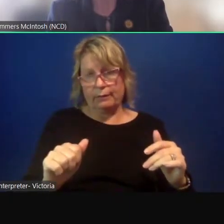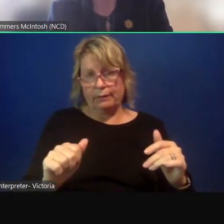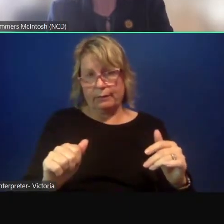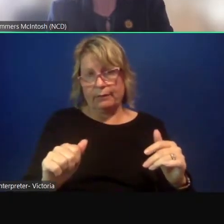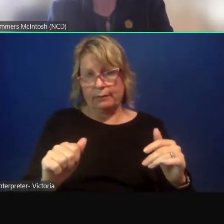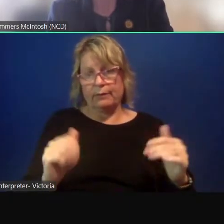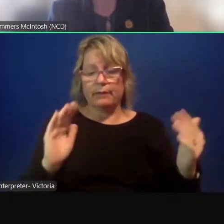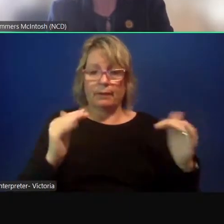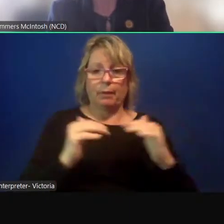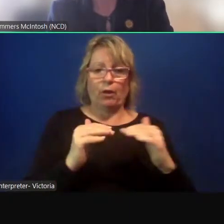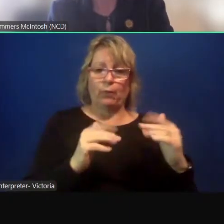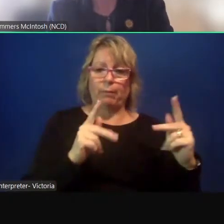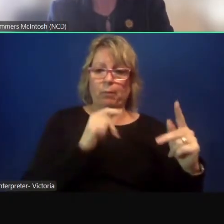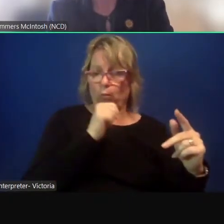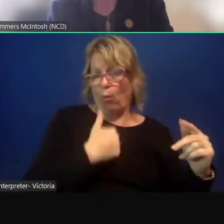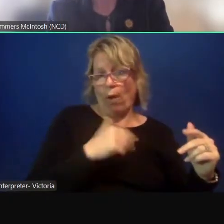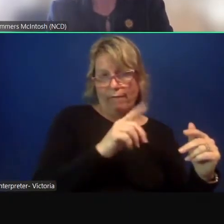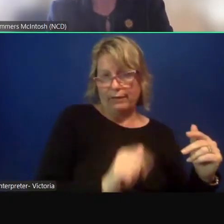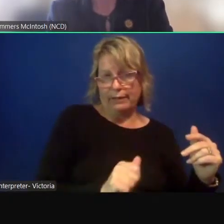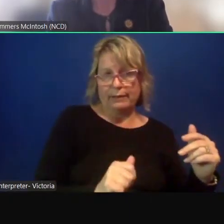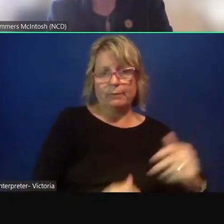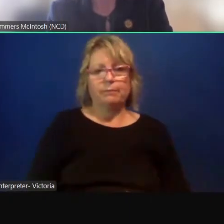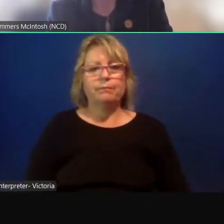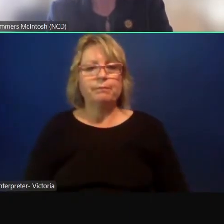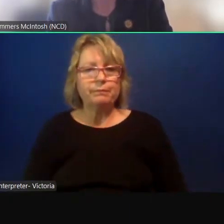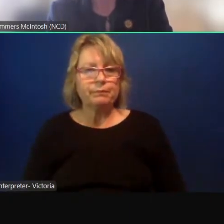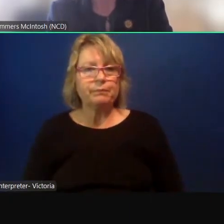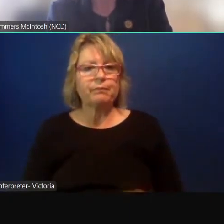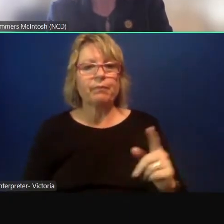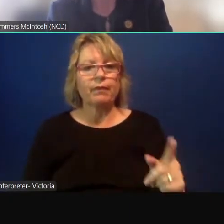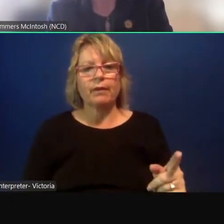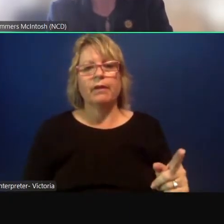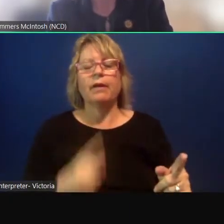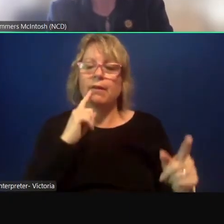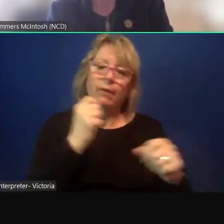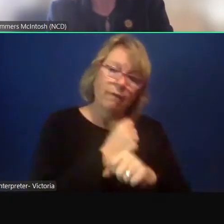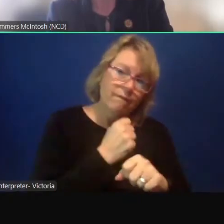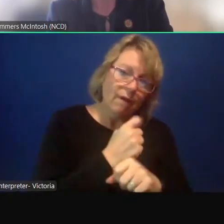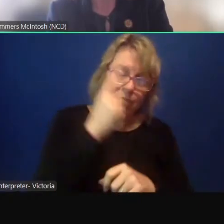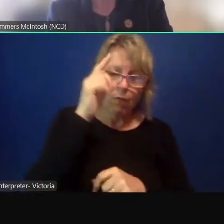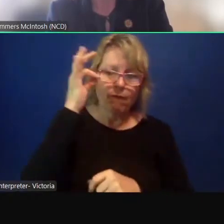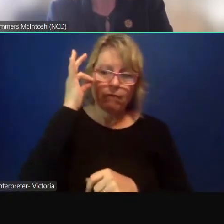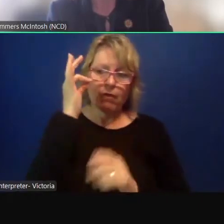The National Council on Disability was fighting for federal legislation to protect the rights